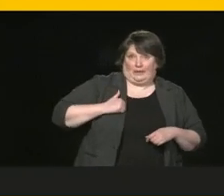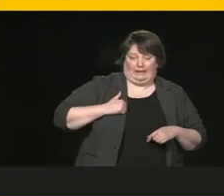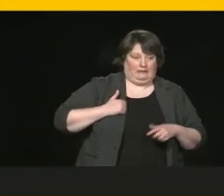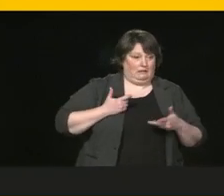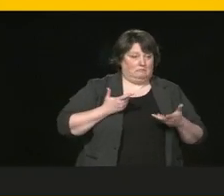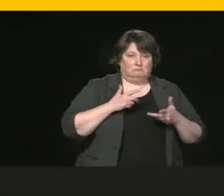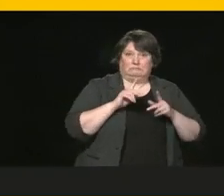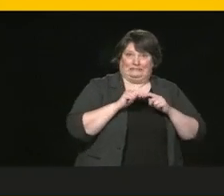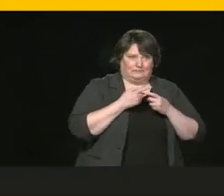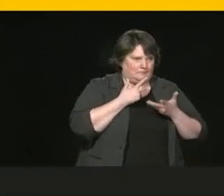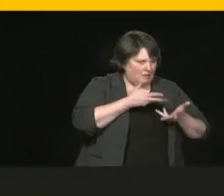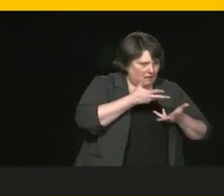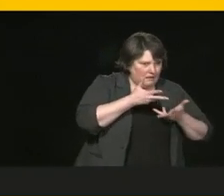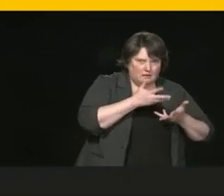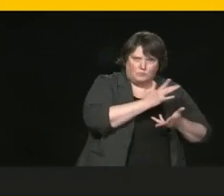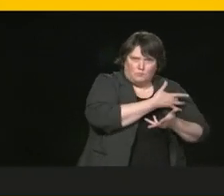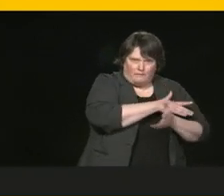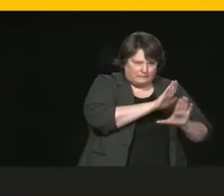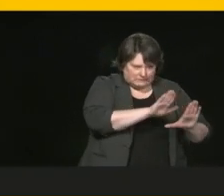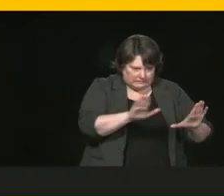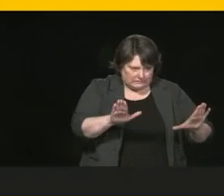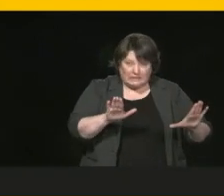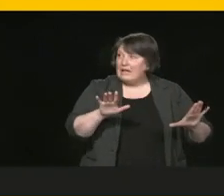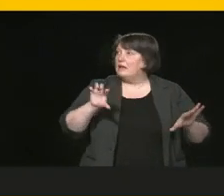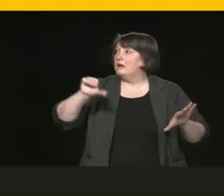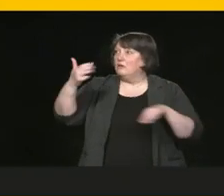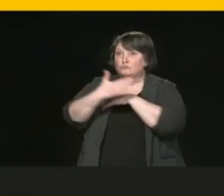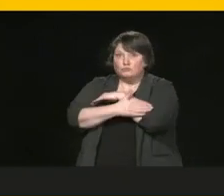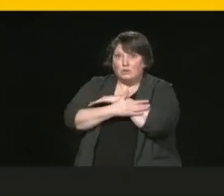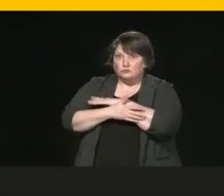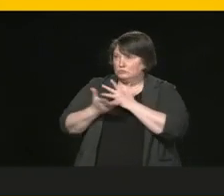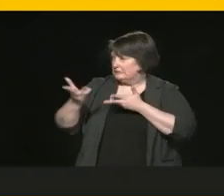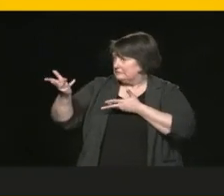OUR DEPARTMENTS ARE WORKING WITH THE PROVINCES AND OUR